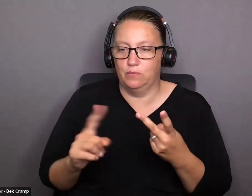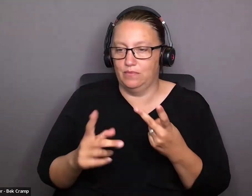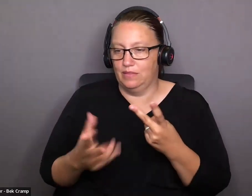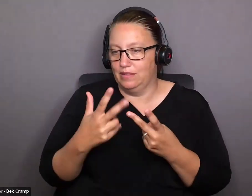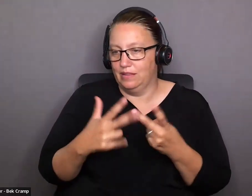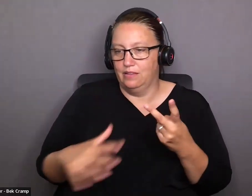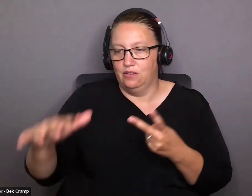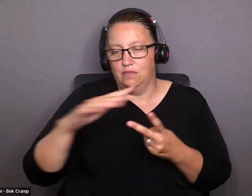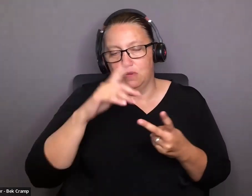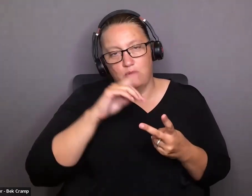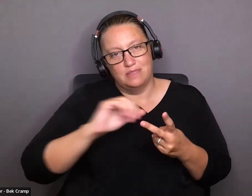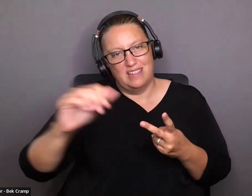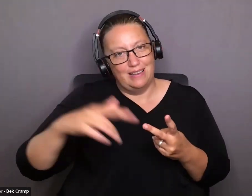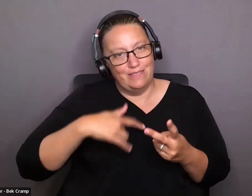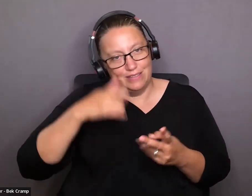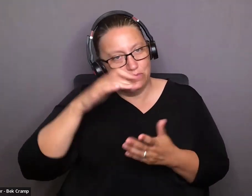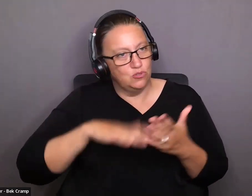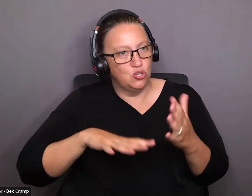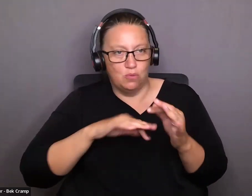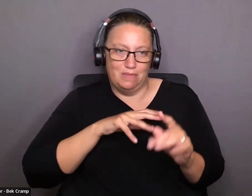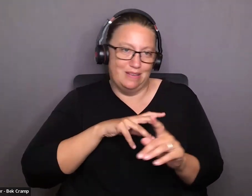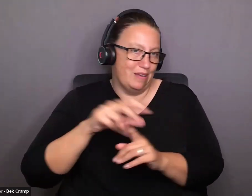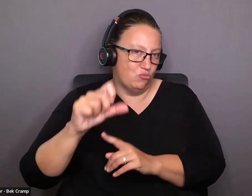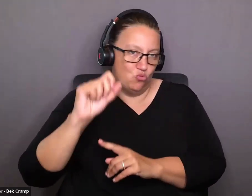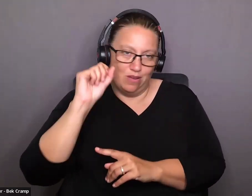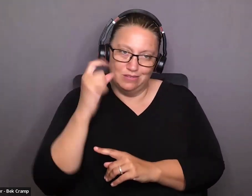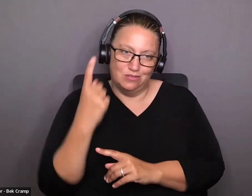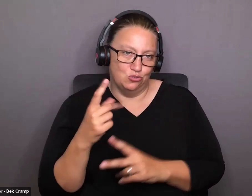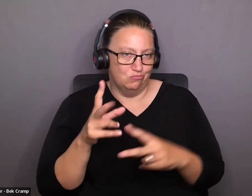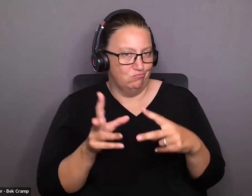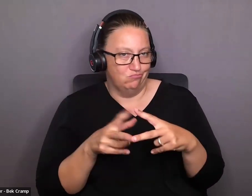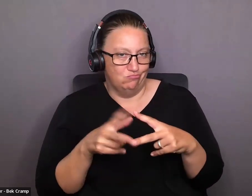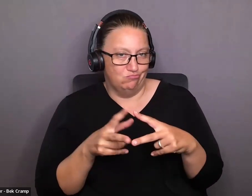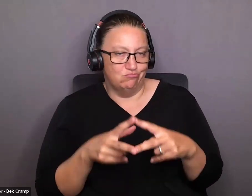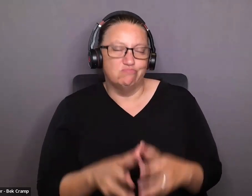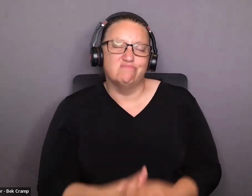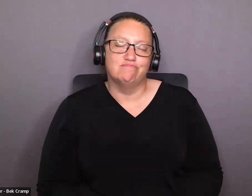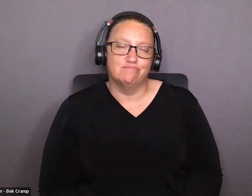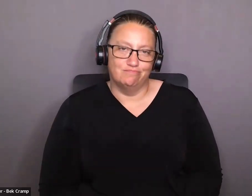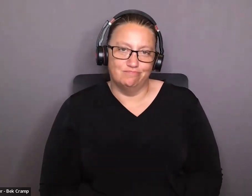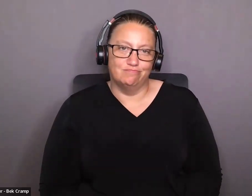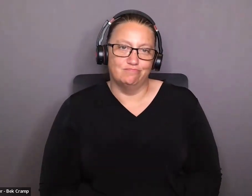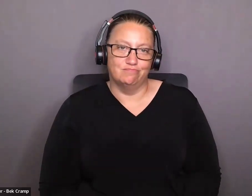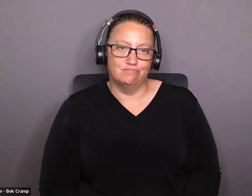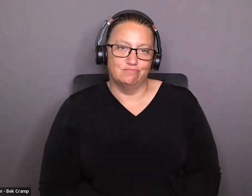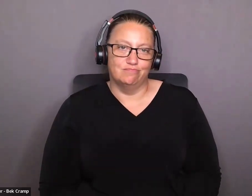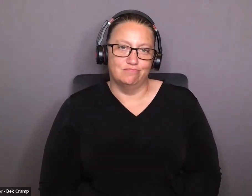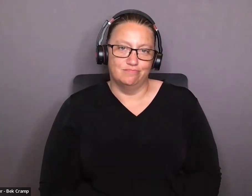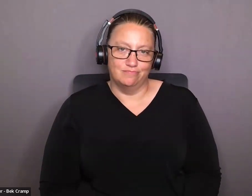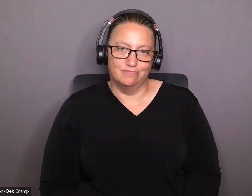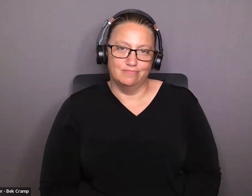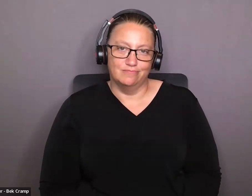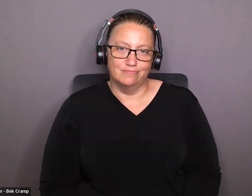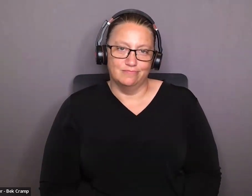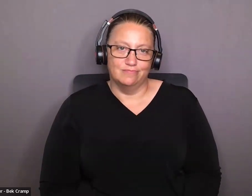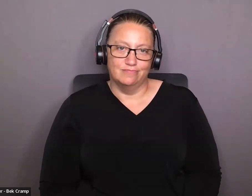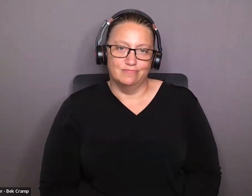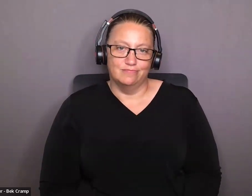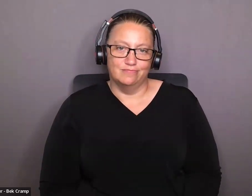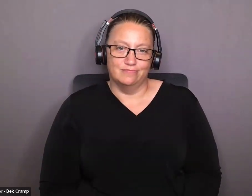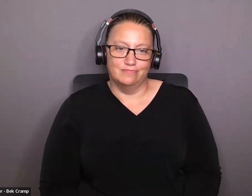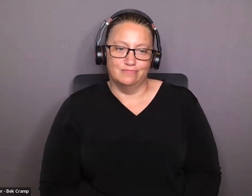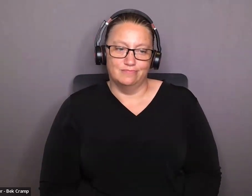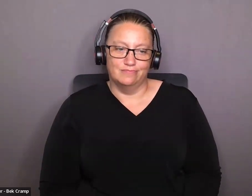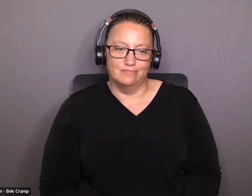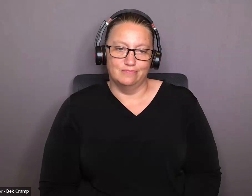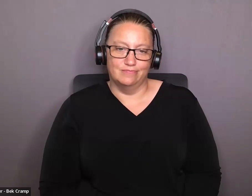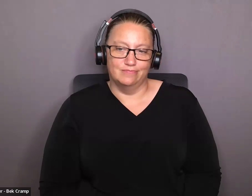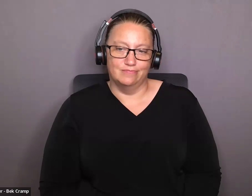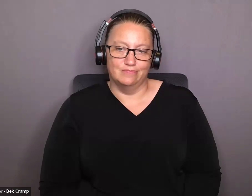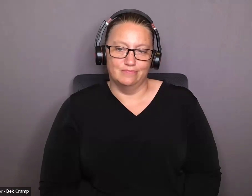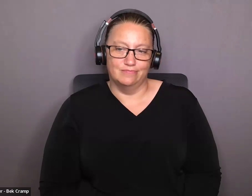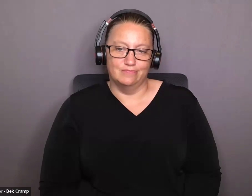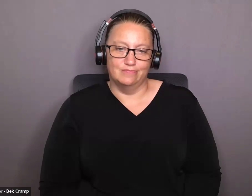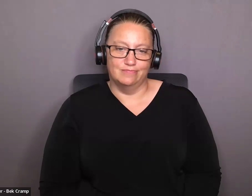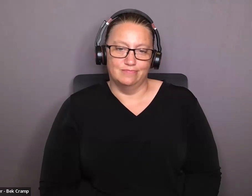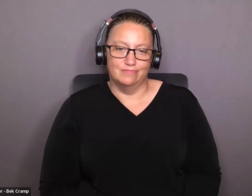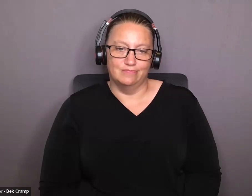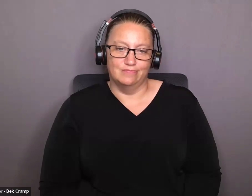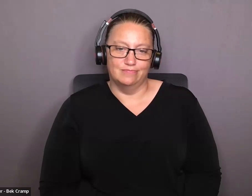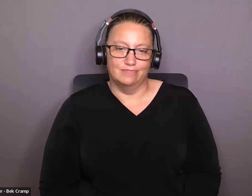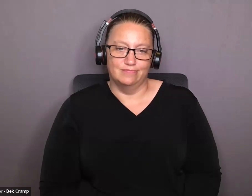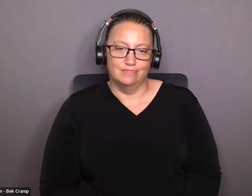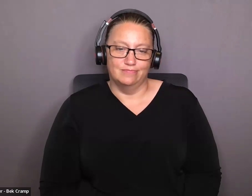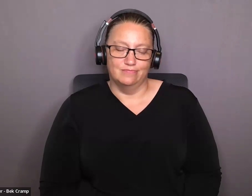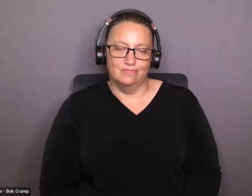experiences are not being captured or understood in the current research?